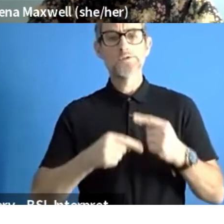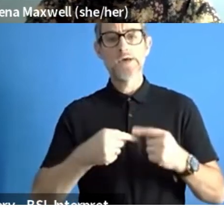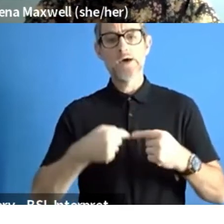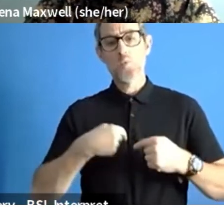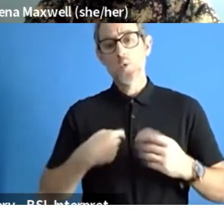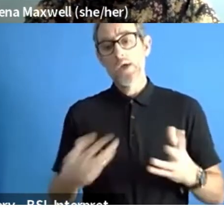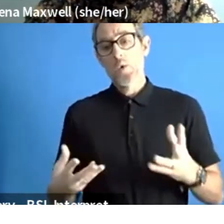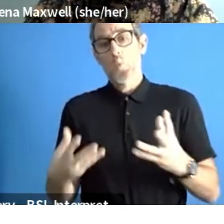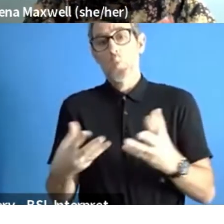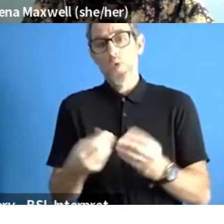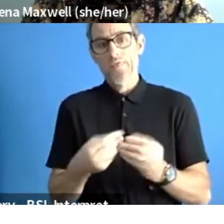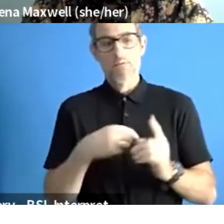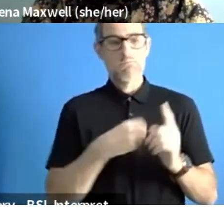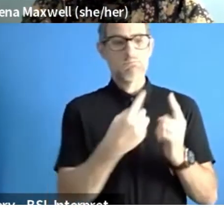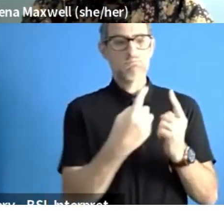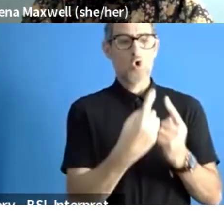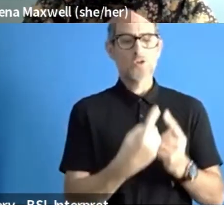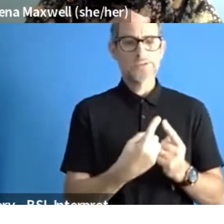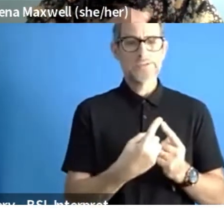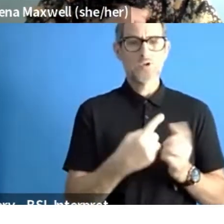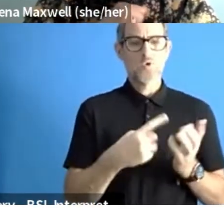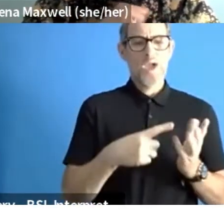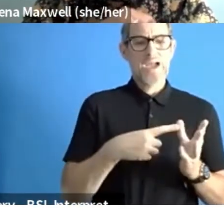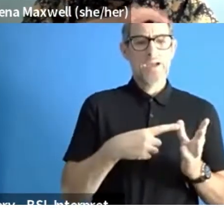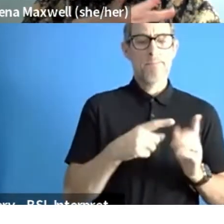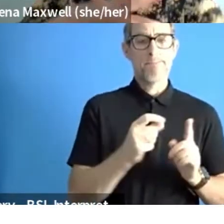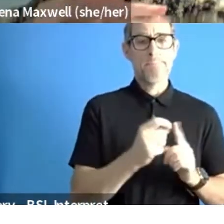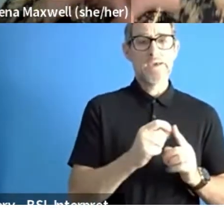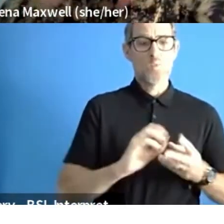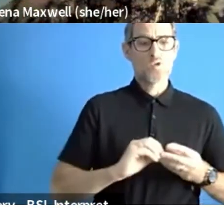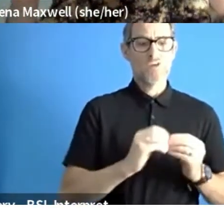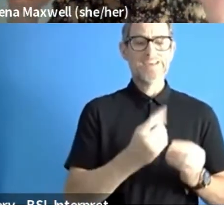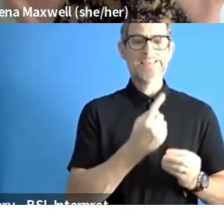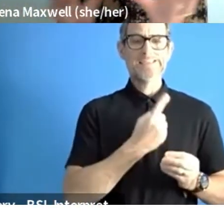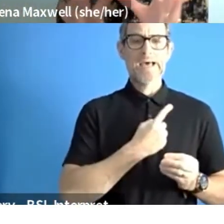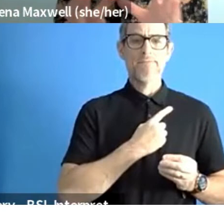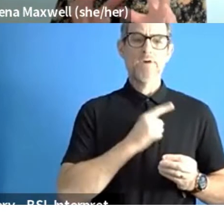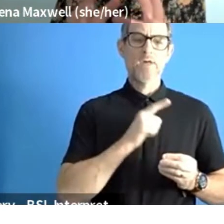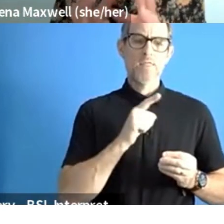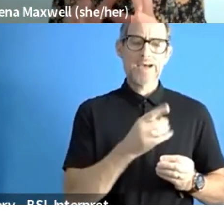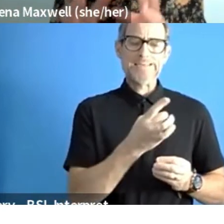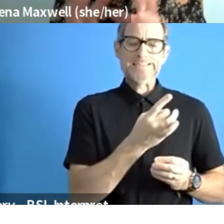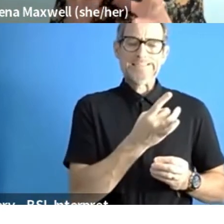also created which we call UAP and it creates a single portal for colleagues